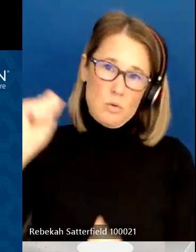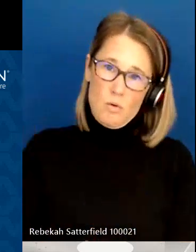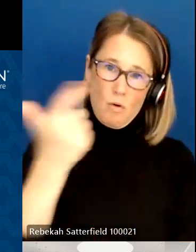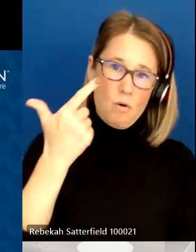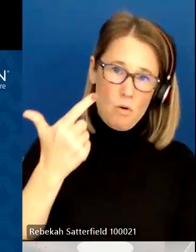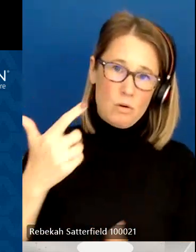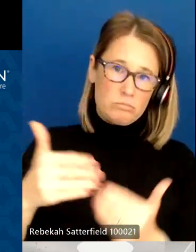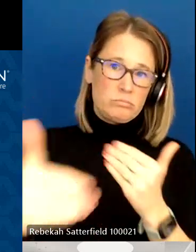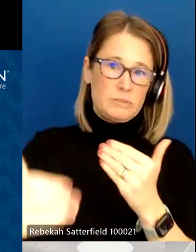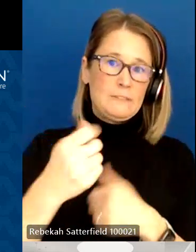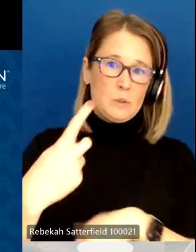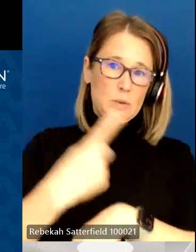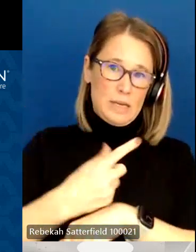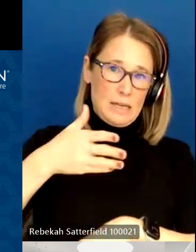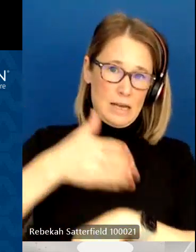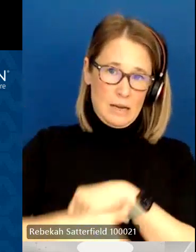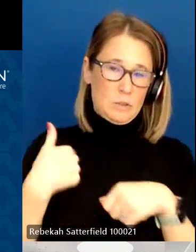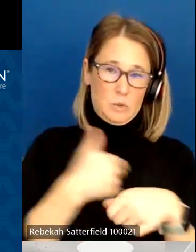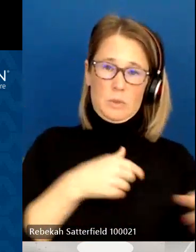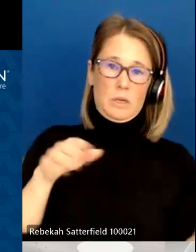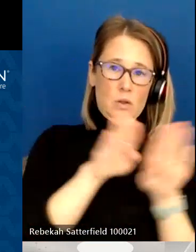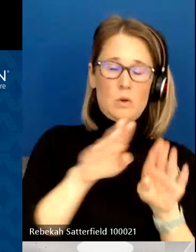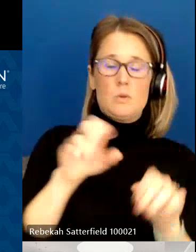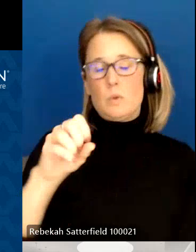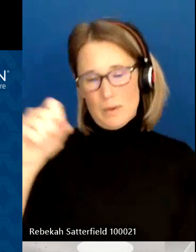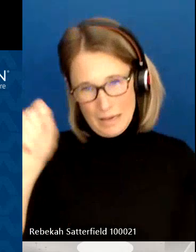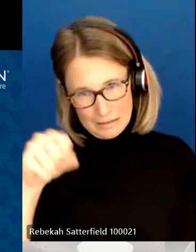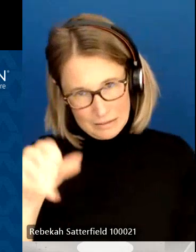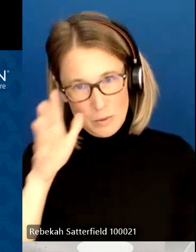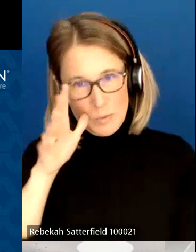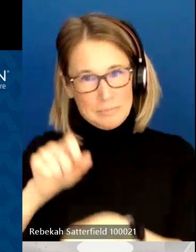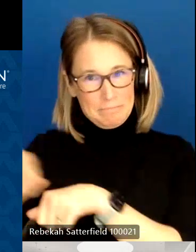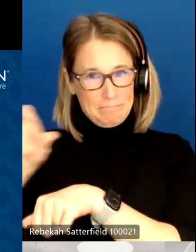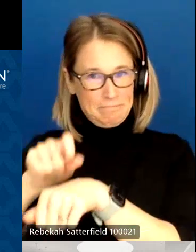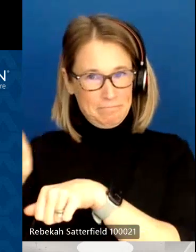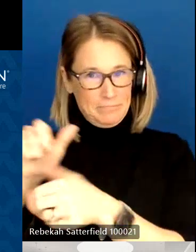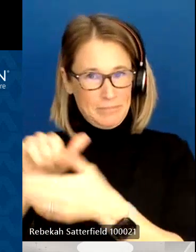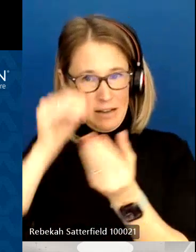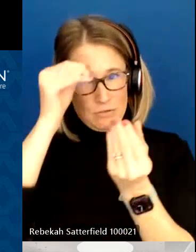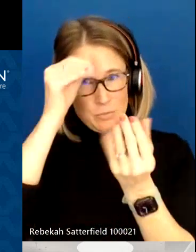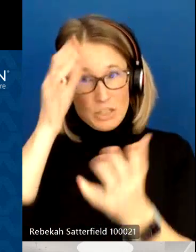days after the session uh so yes that is coming to your inbox uh if you have additional questions